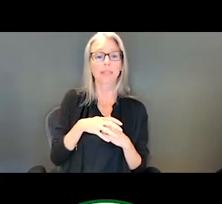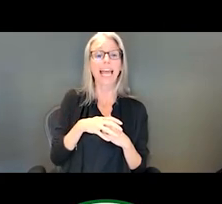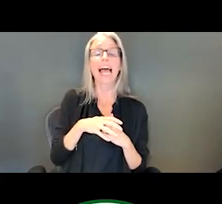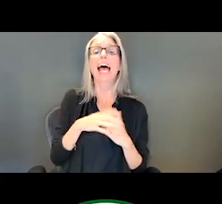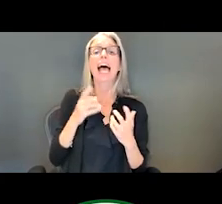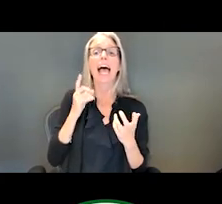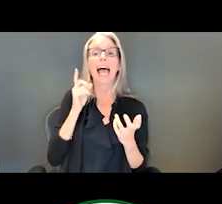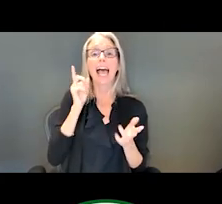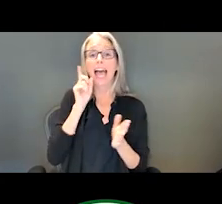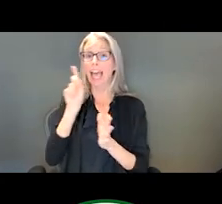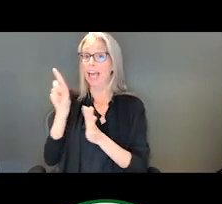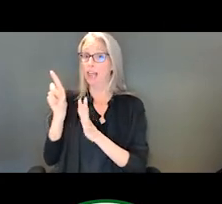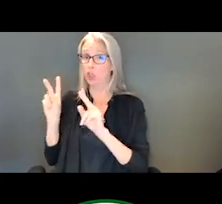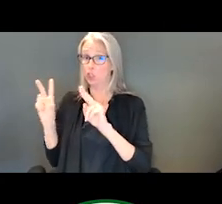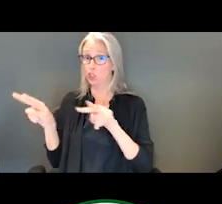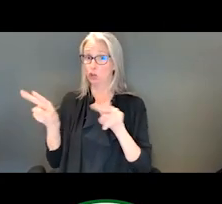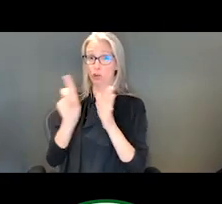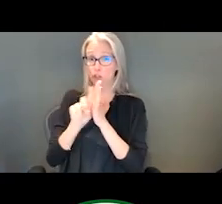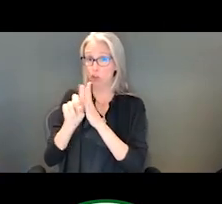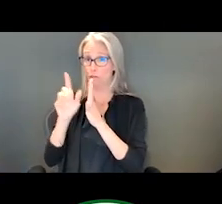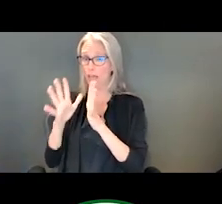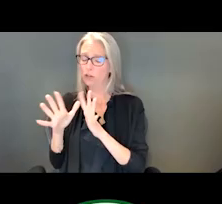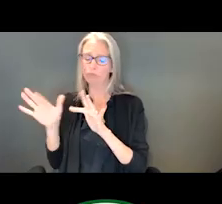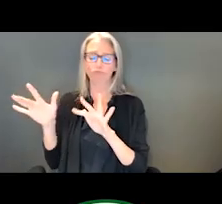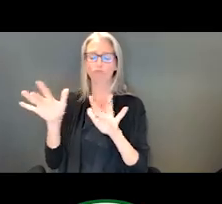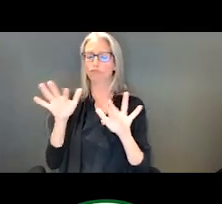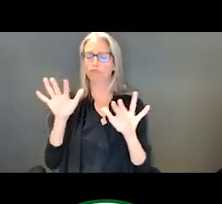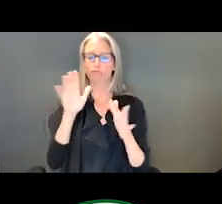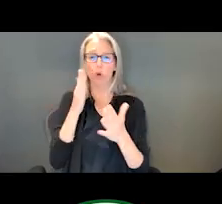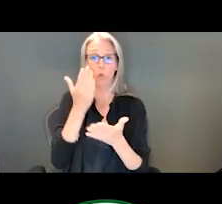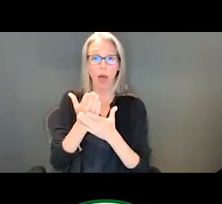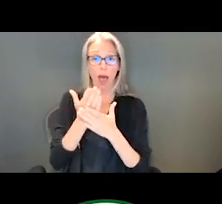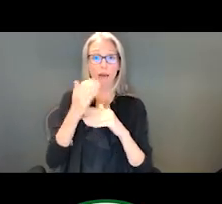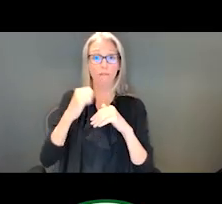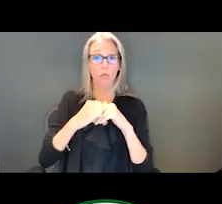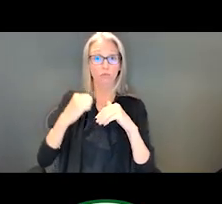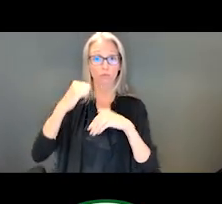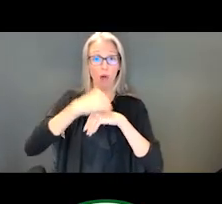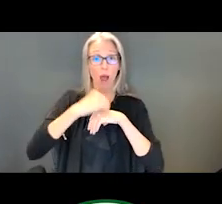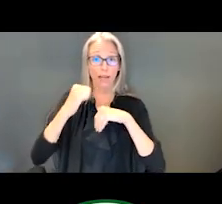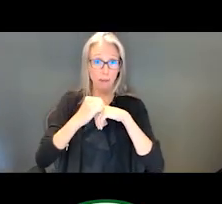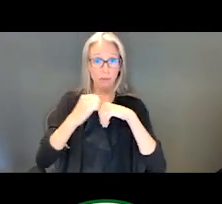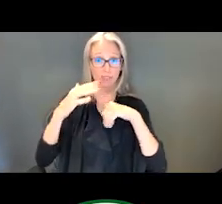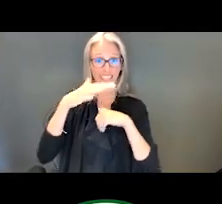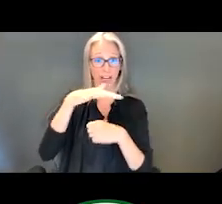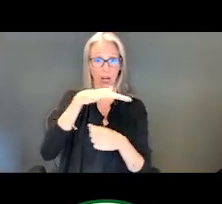To the International Summit of Accessibility and Inclusion. And I was asked to give a presentation there. And so profiling the progress that was being made by BC Parks in initiating what you're doing here in our region and throughout our province.